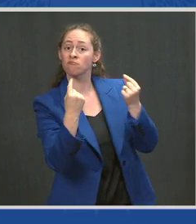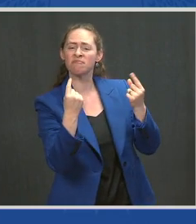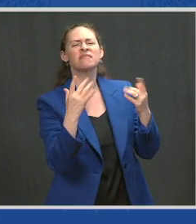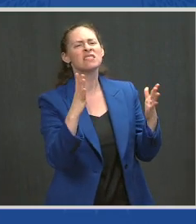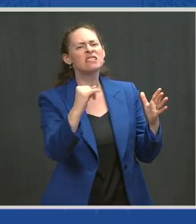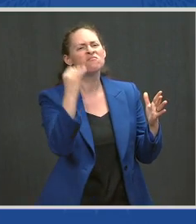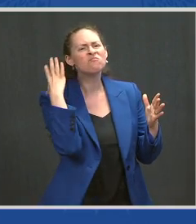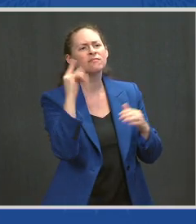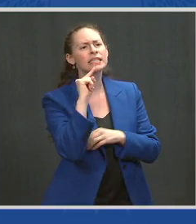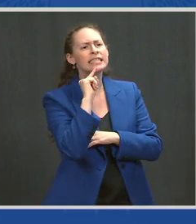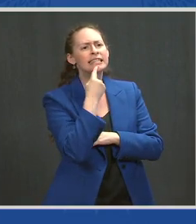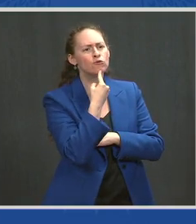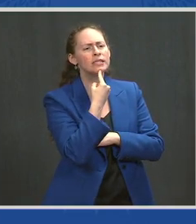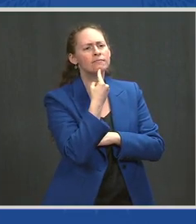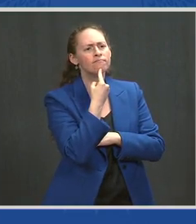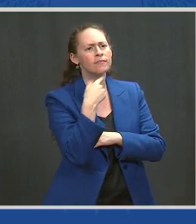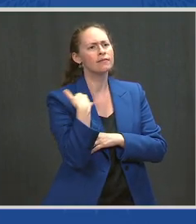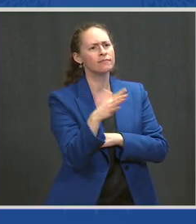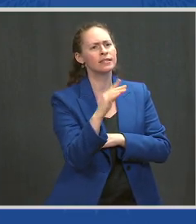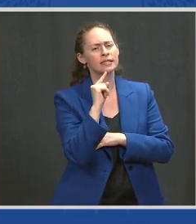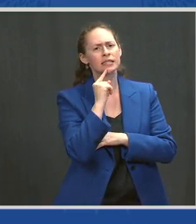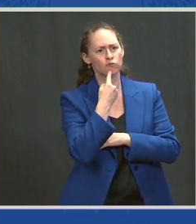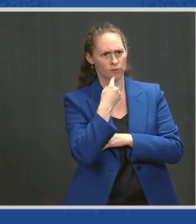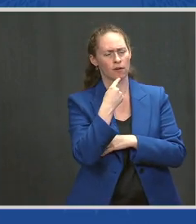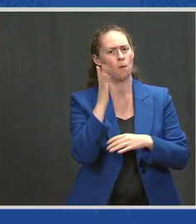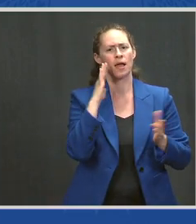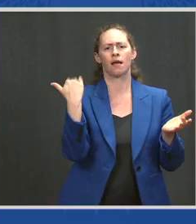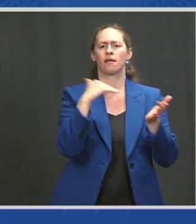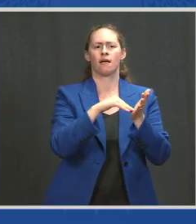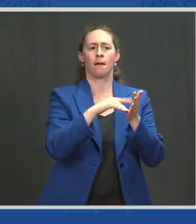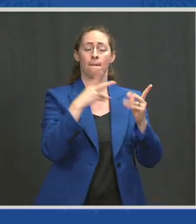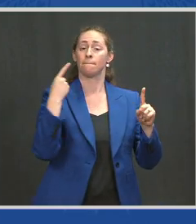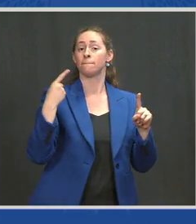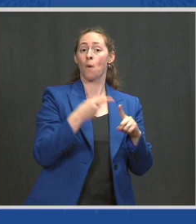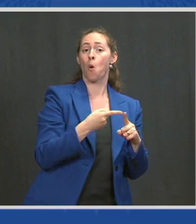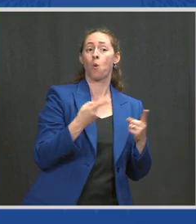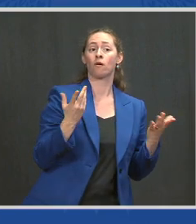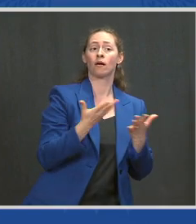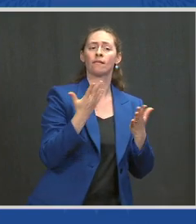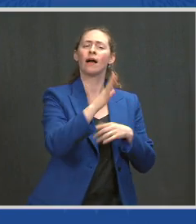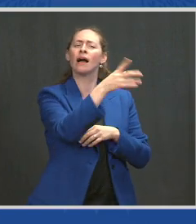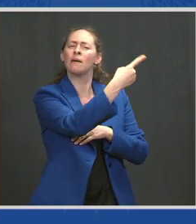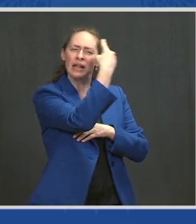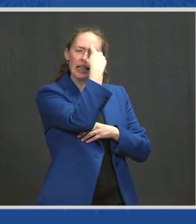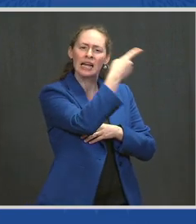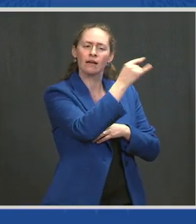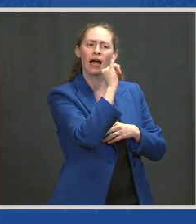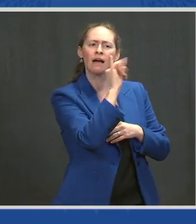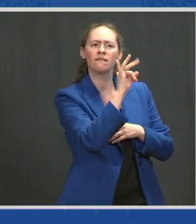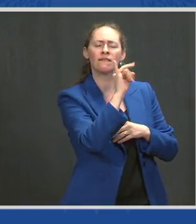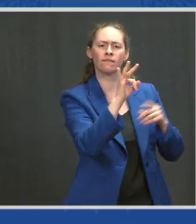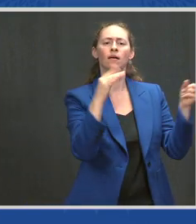I'll go back to the same point: What do you think happens when he's saying, "It's not about hurting Navalny," this --